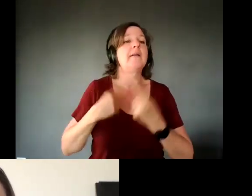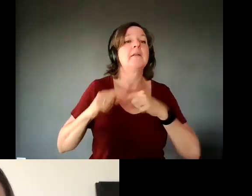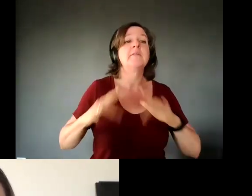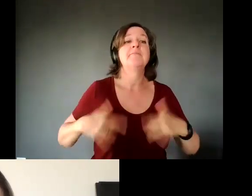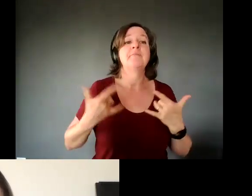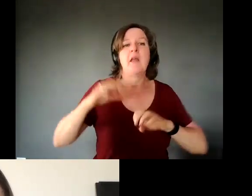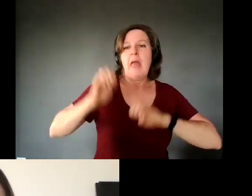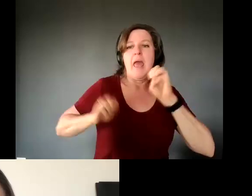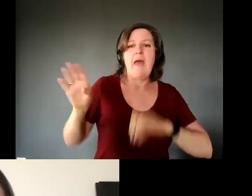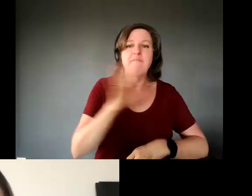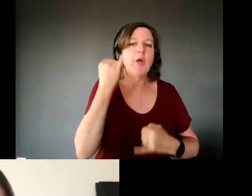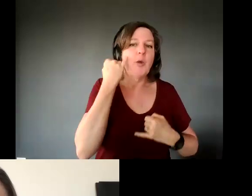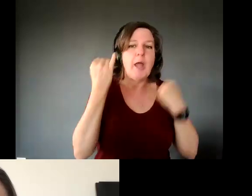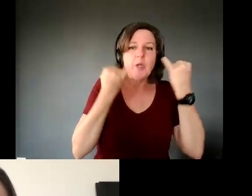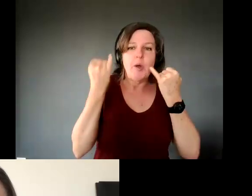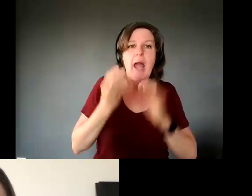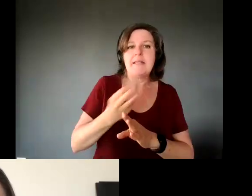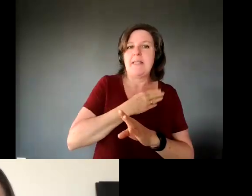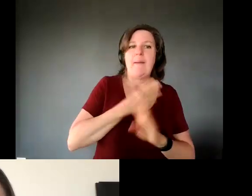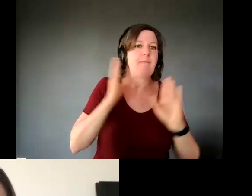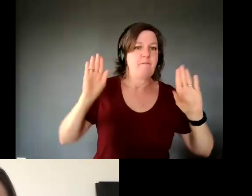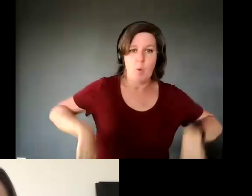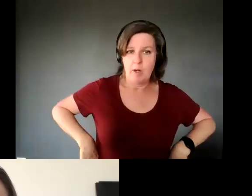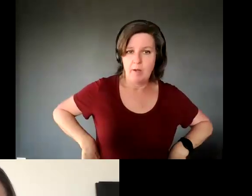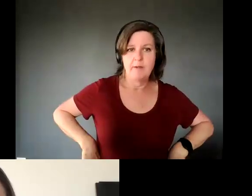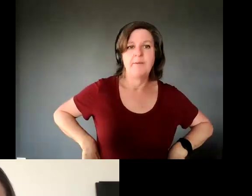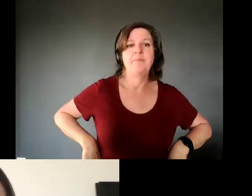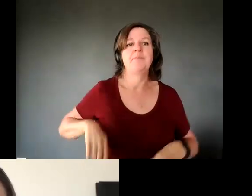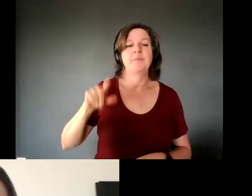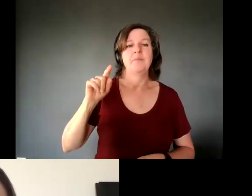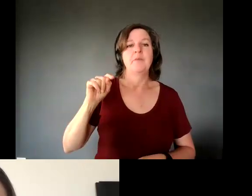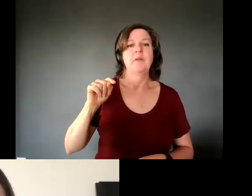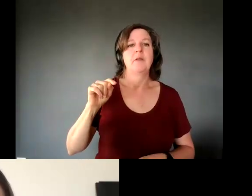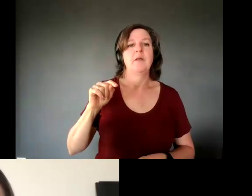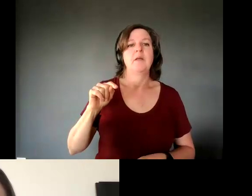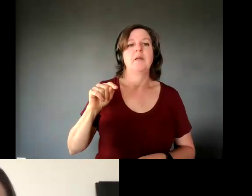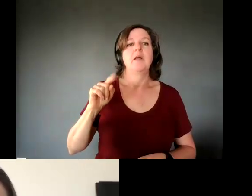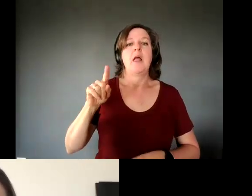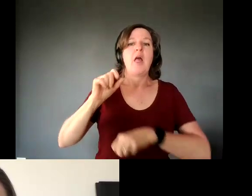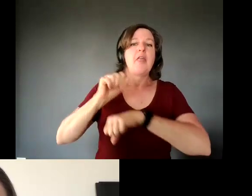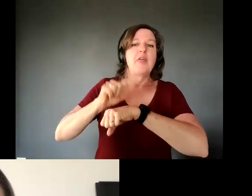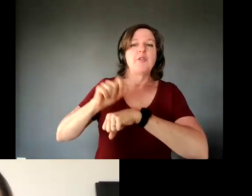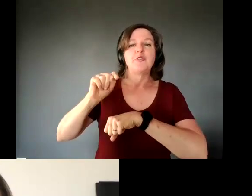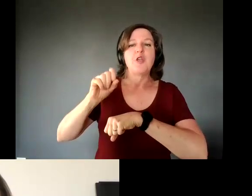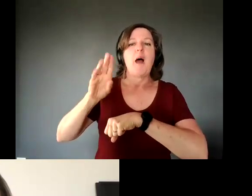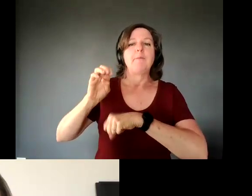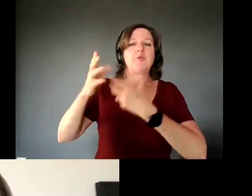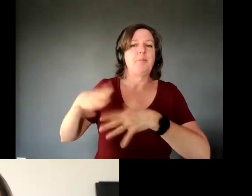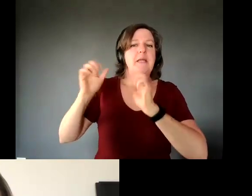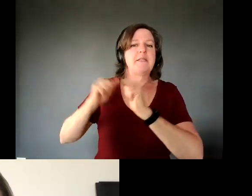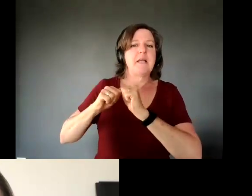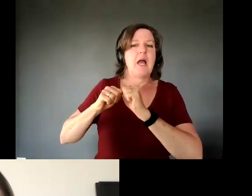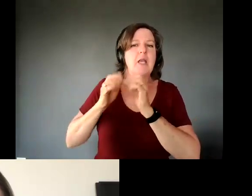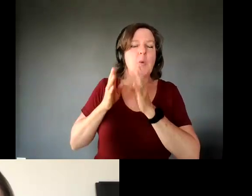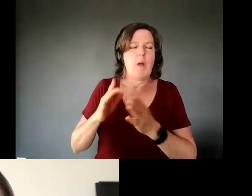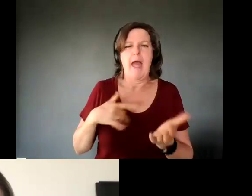It's Too Late, the Job To Be Done Way. It looks like something is missing from there. That doesn't make sense, that sentence.